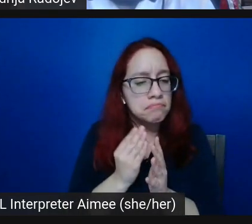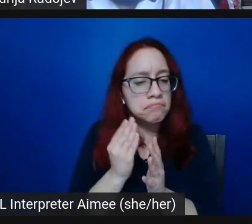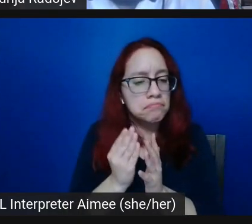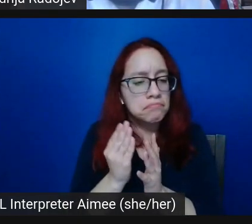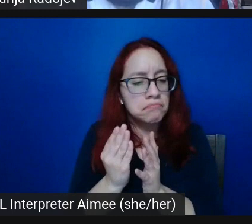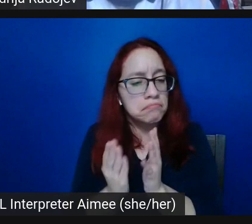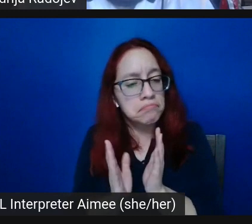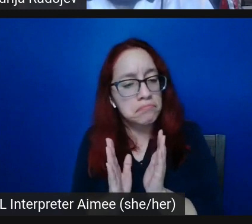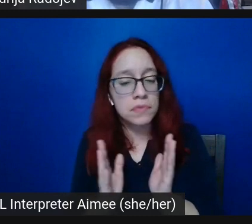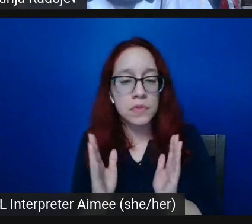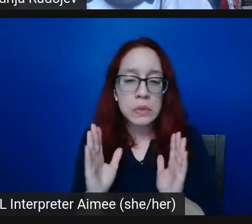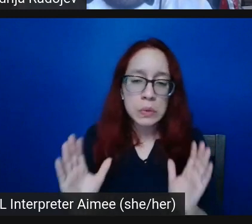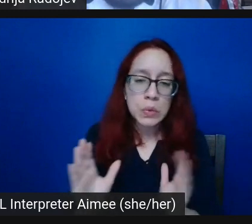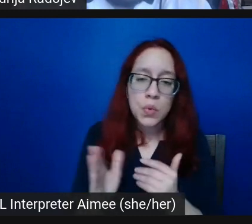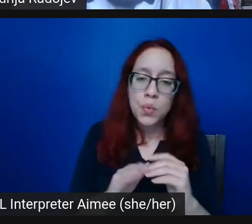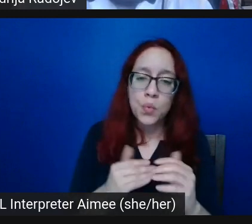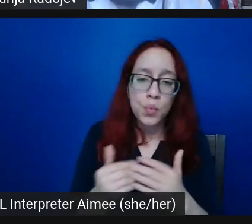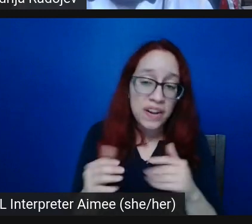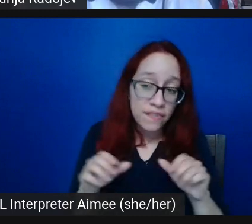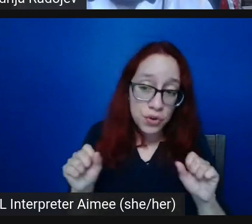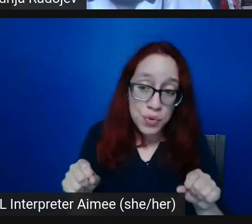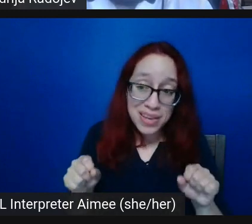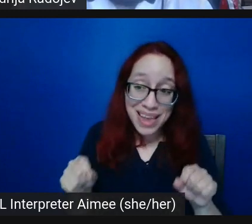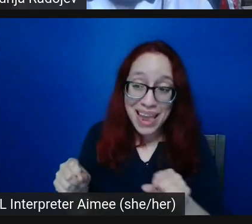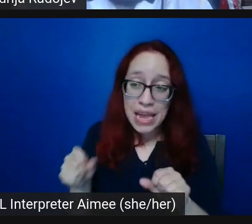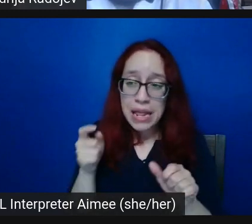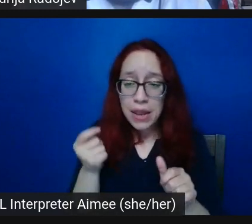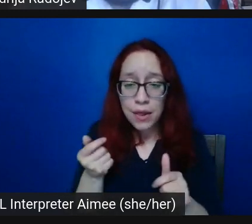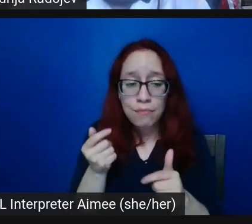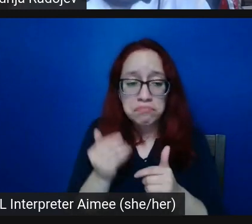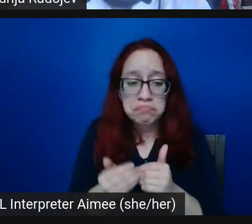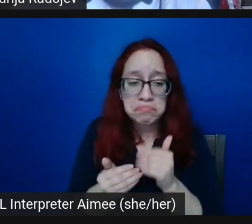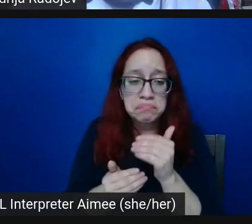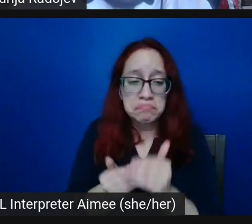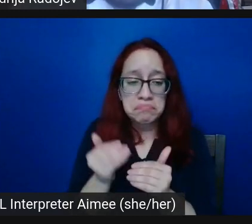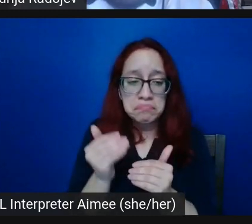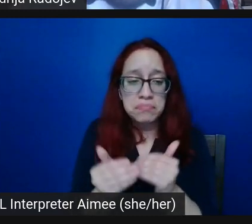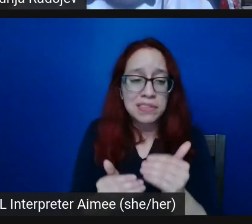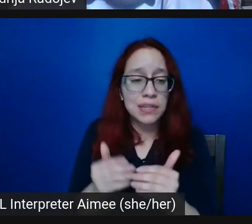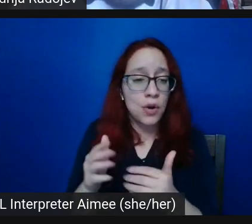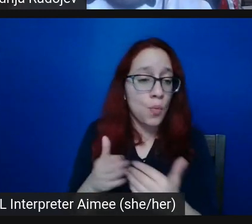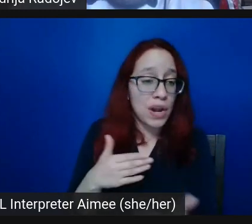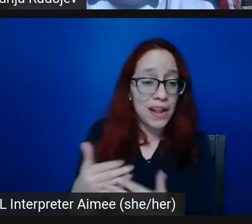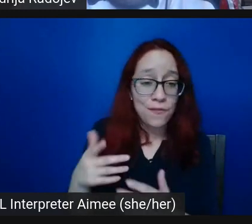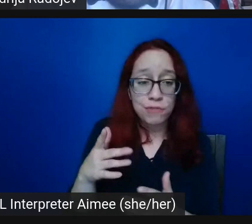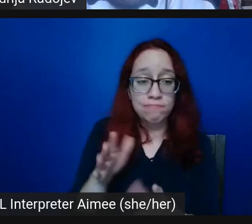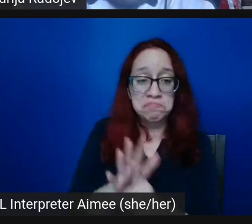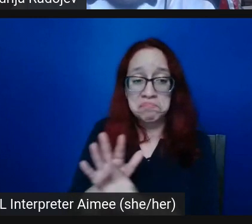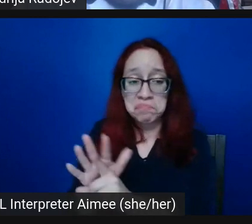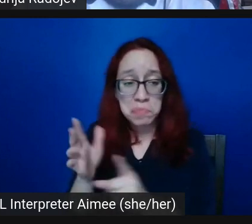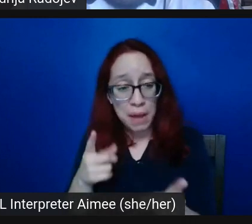Do whatever you can little by little. Follow the latest trends, dedicate yourself.